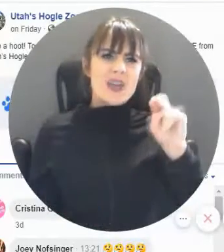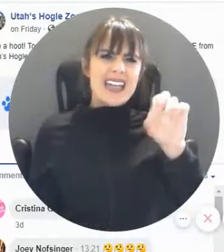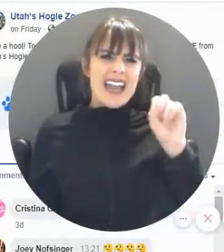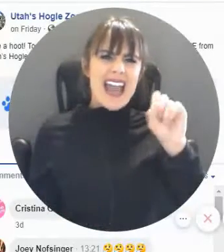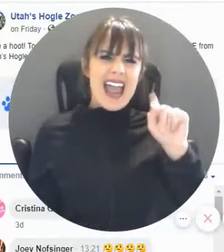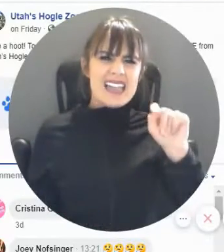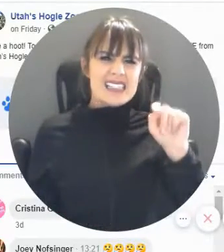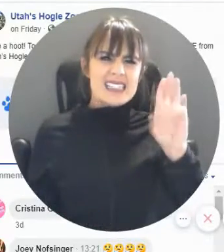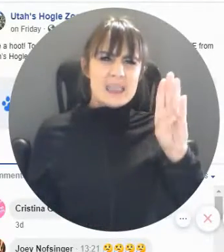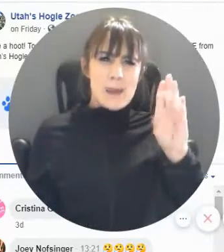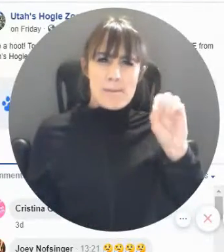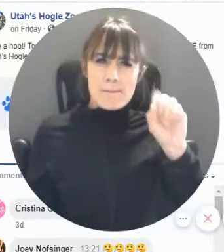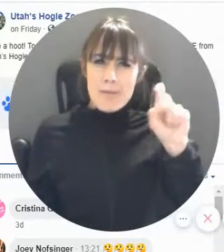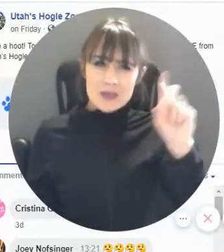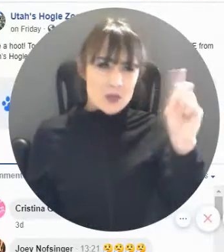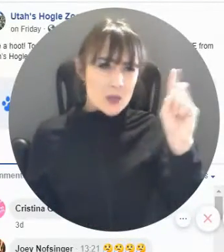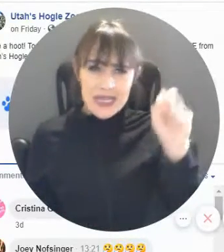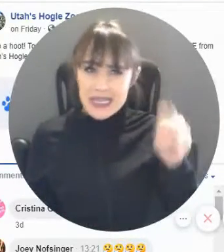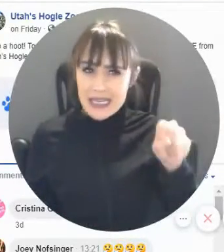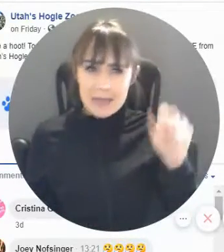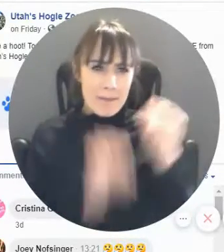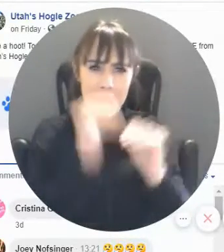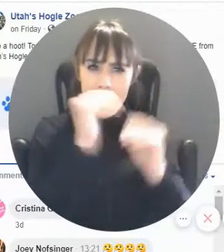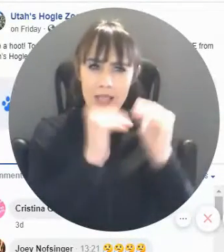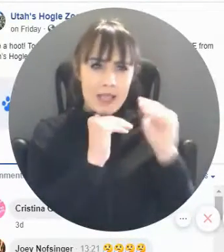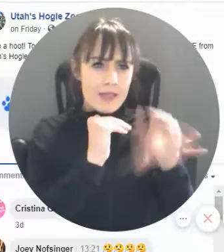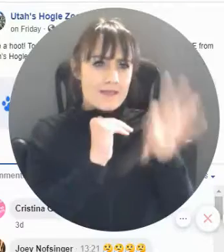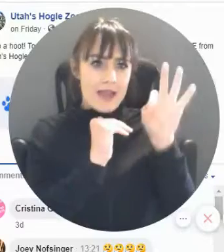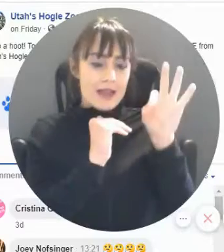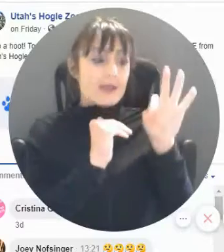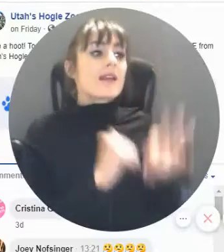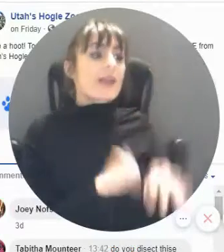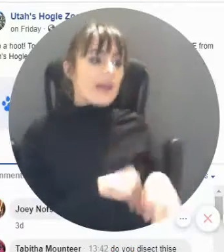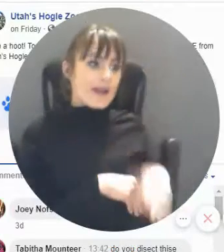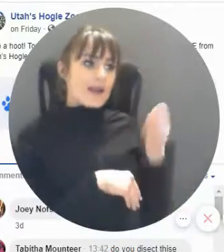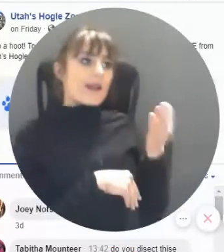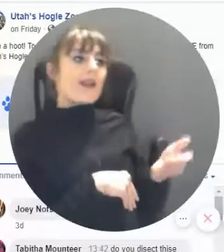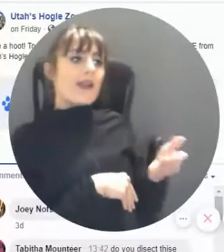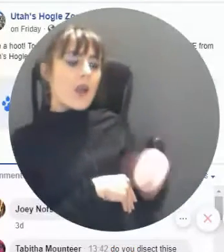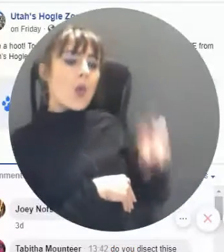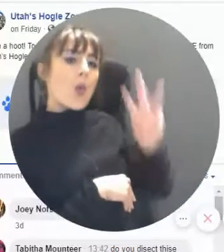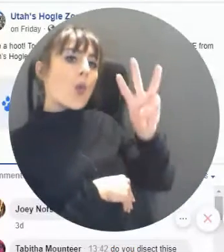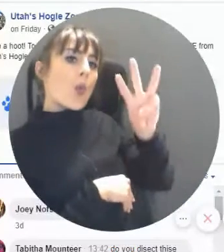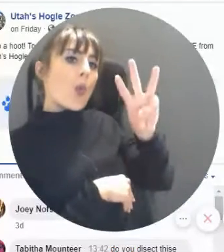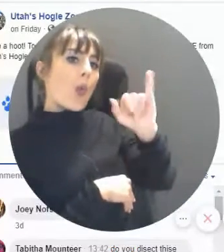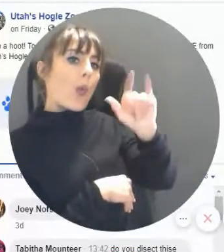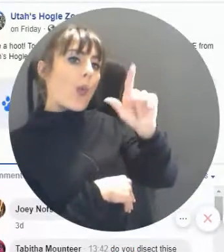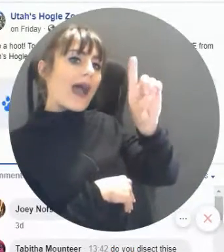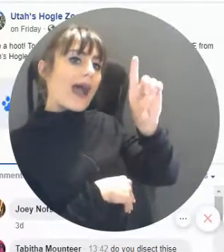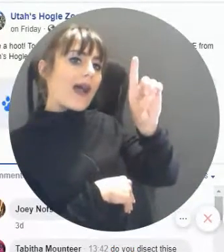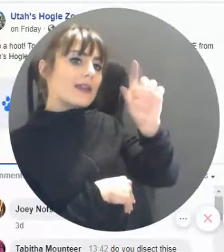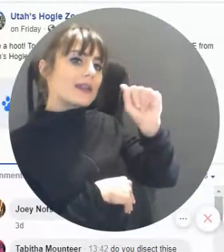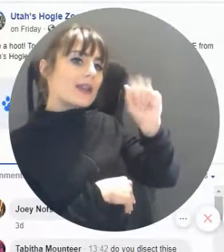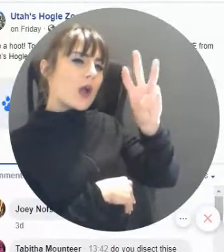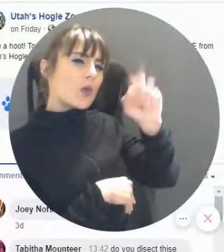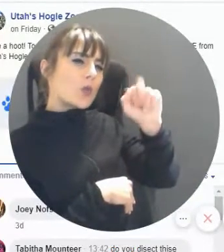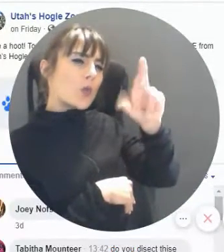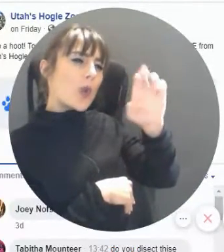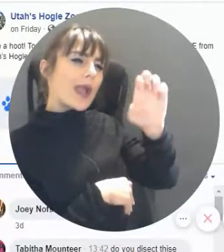So you can find nest boxes for western screech owls. Or even American owls, which is another small owl species.